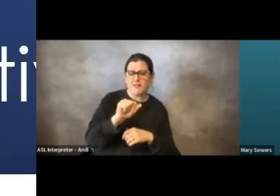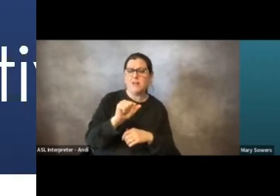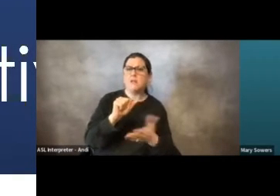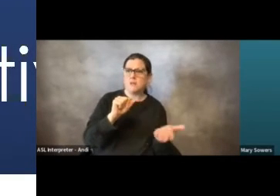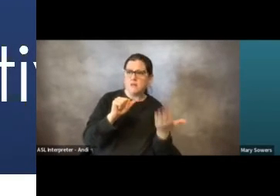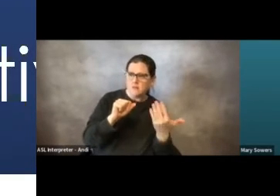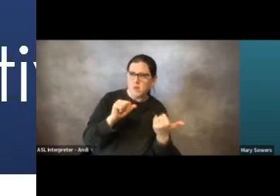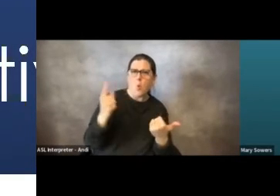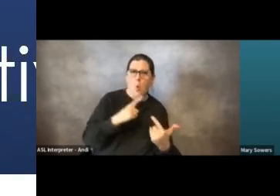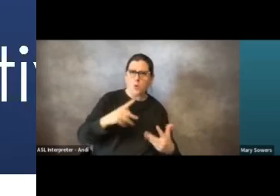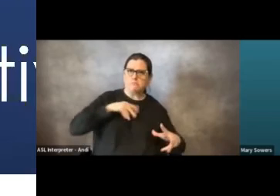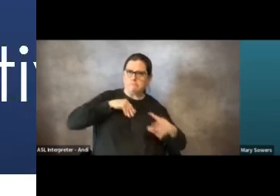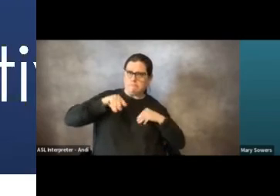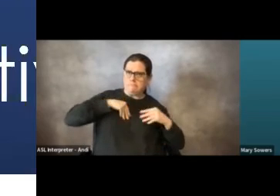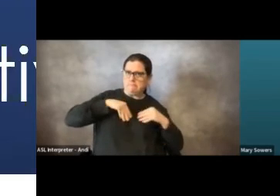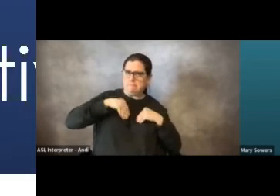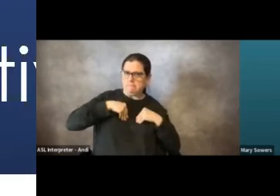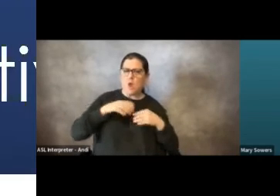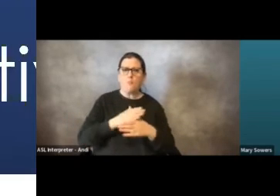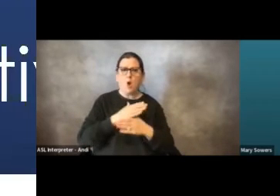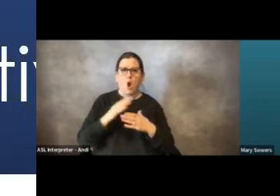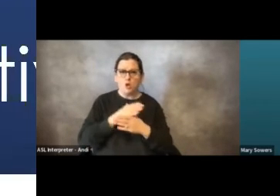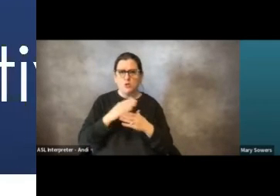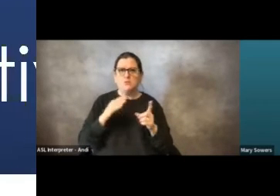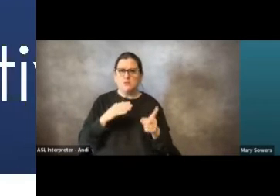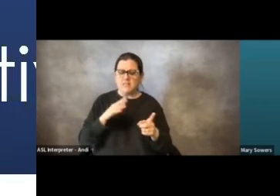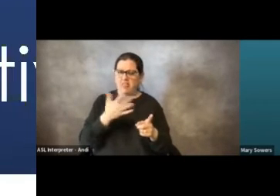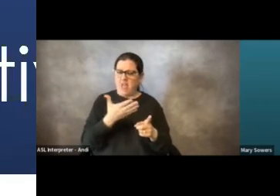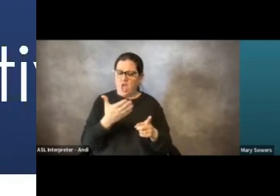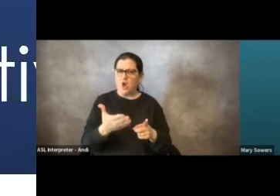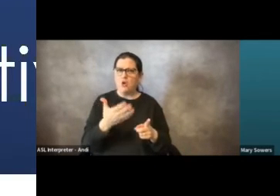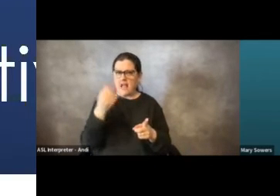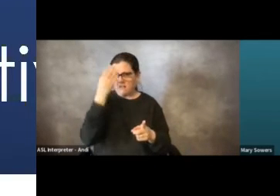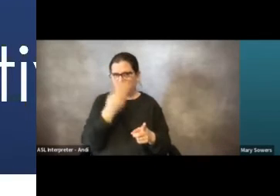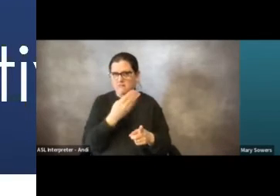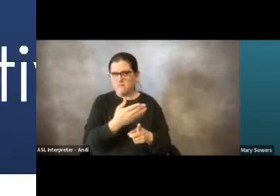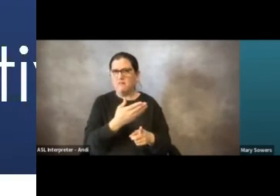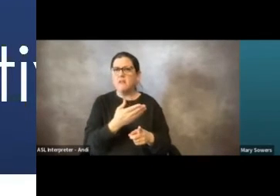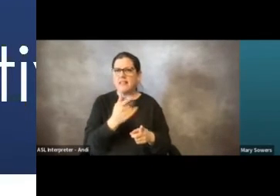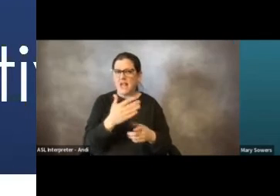those in and our partners at NASHIA, I think can be a conduit for that information is there they're sharing those pieces to